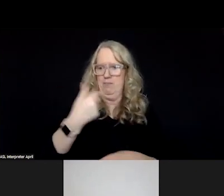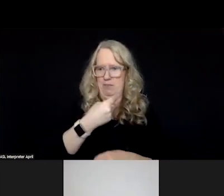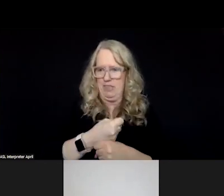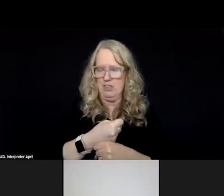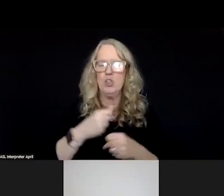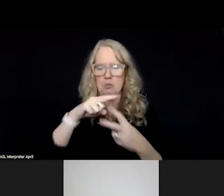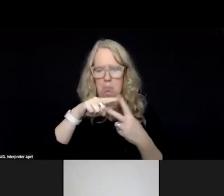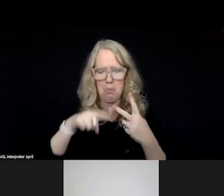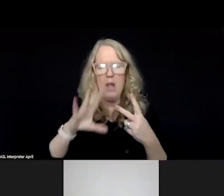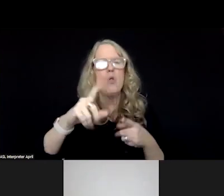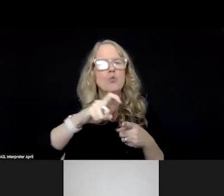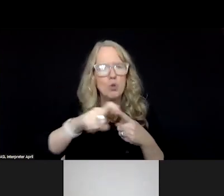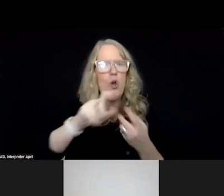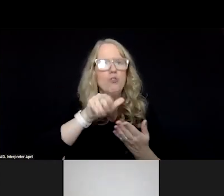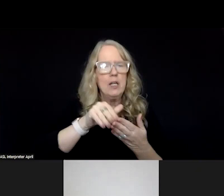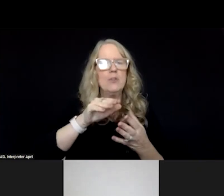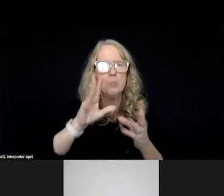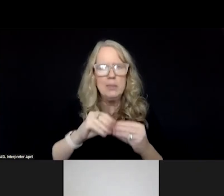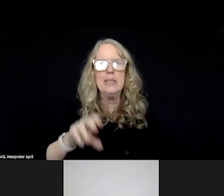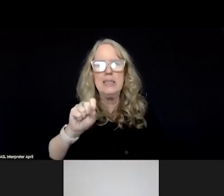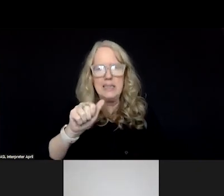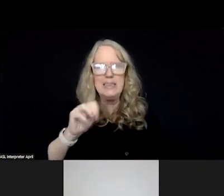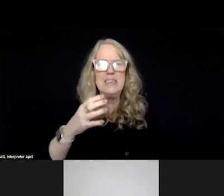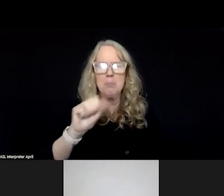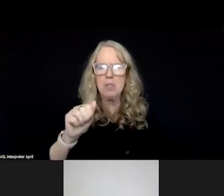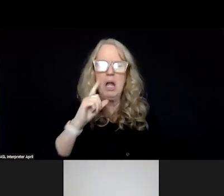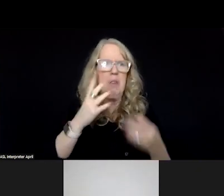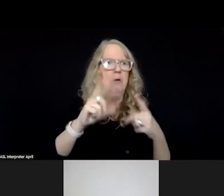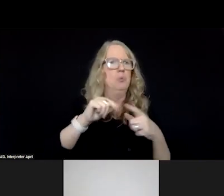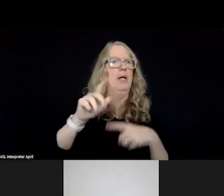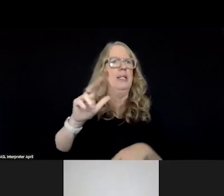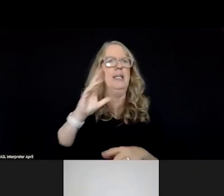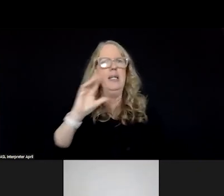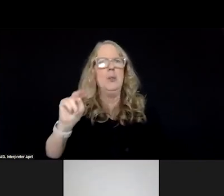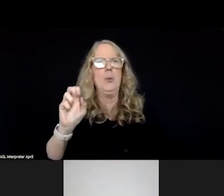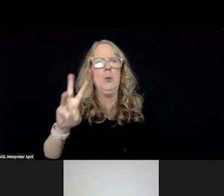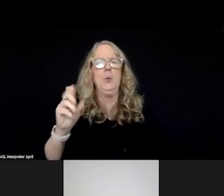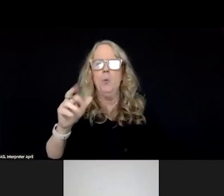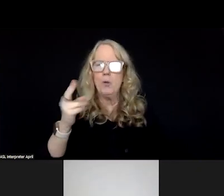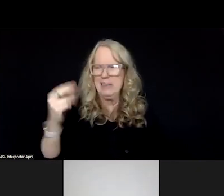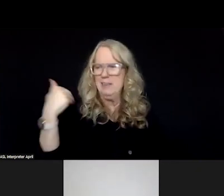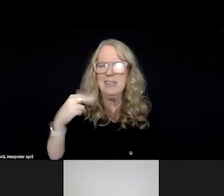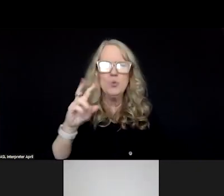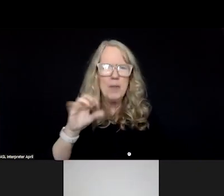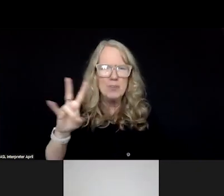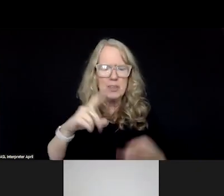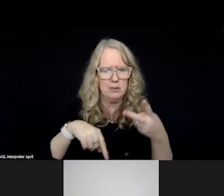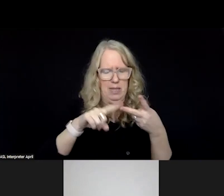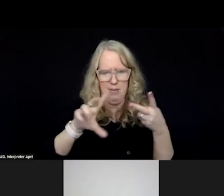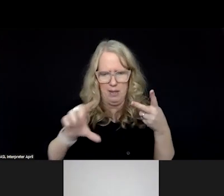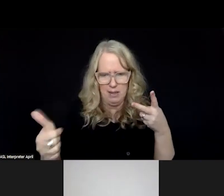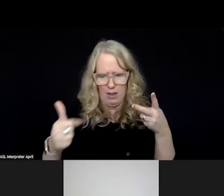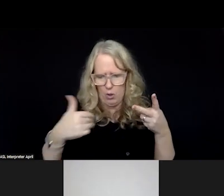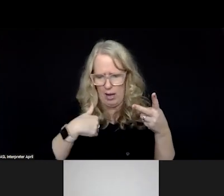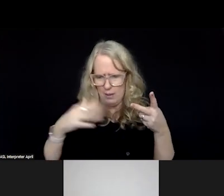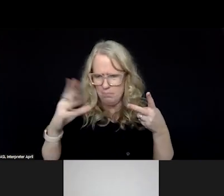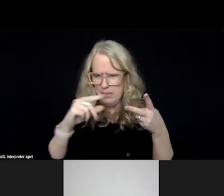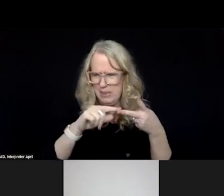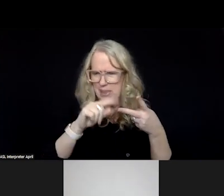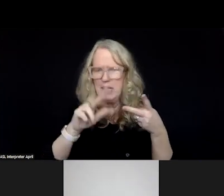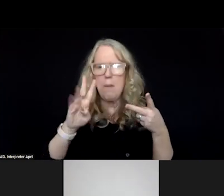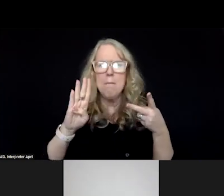CALL CENTER MEETINGS THAT SAMHSA HELD. ONE IN NEW ORLEANS IN 2007 AND 1 IN BALTIMORE AROUND